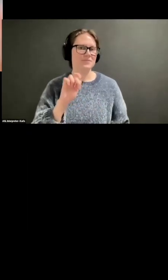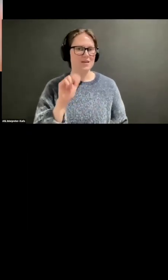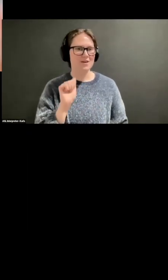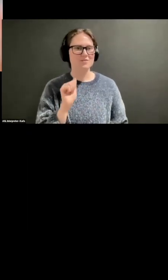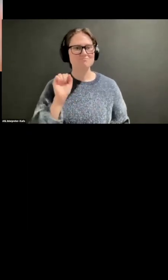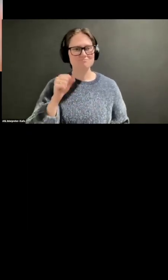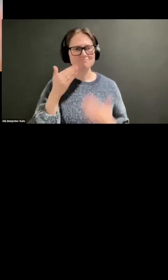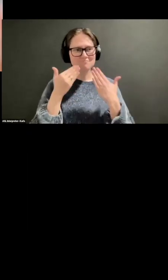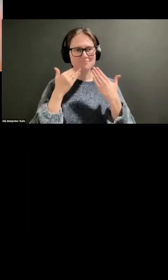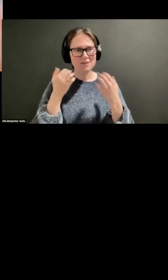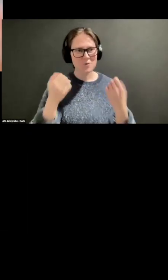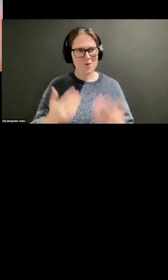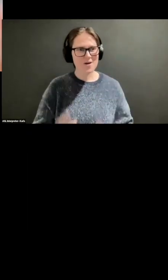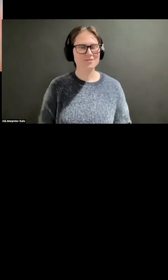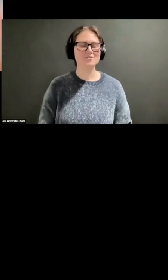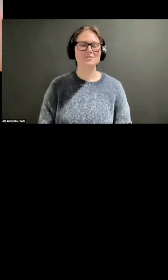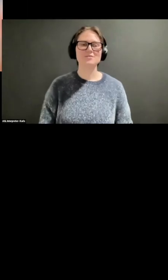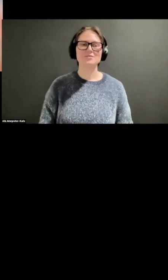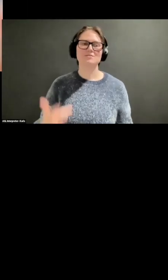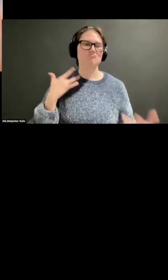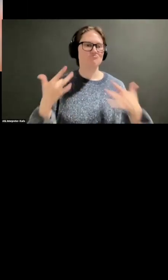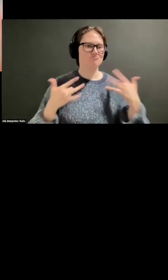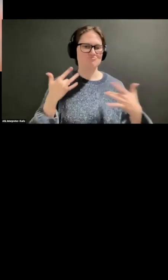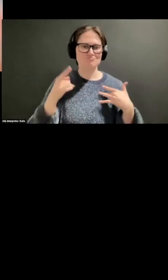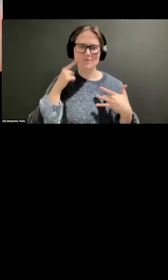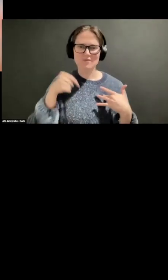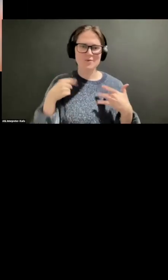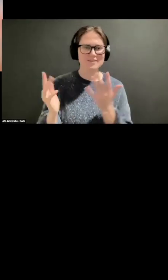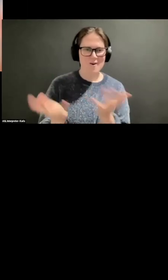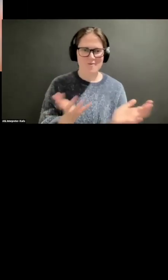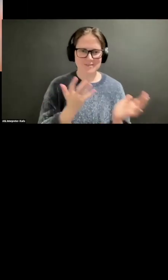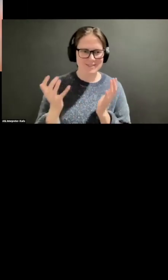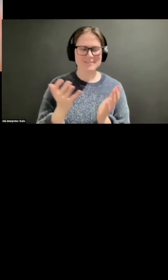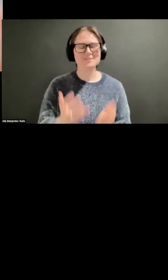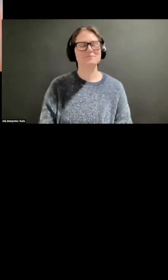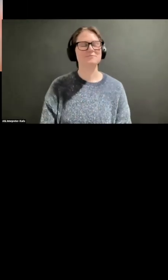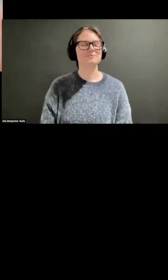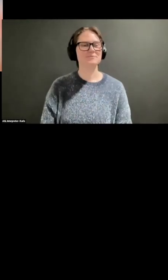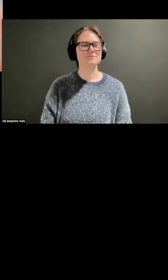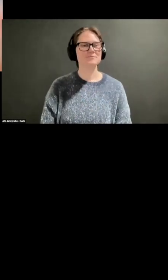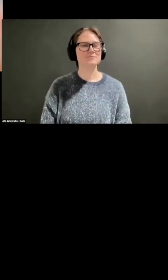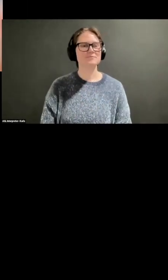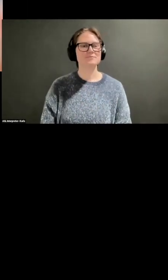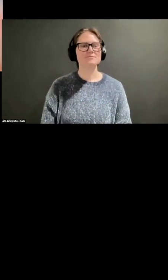I'm really excited about this conversation we're about to have. I'll provide a quick visual